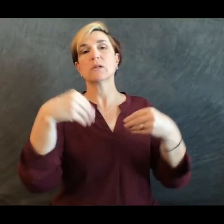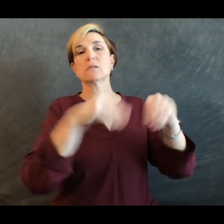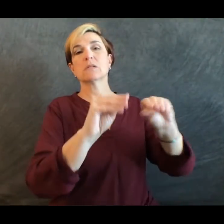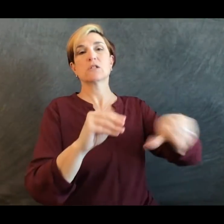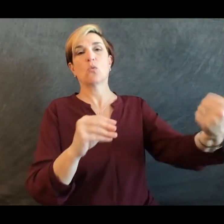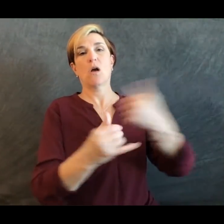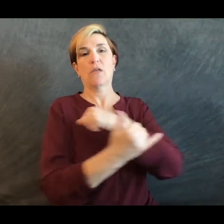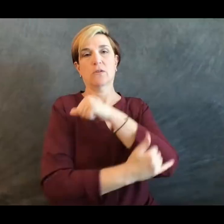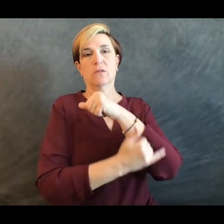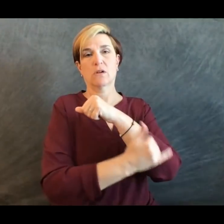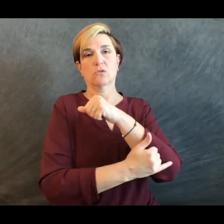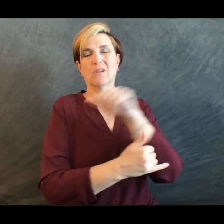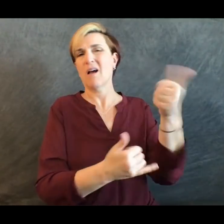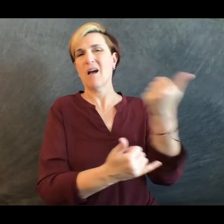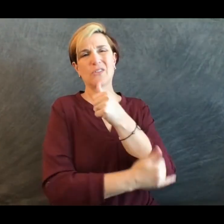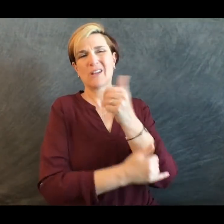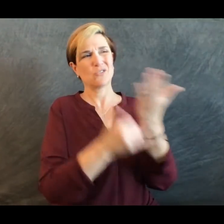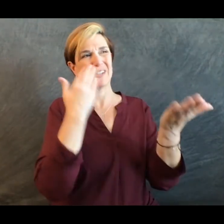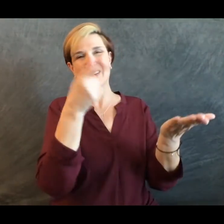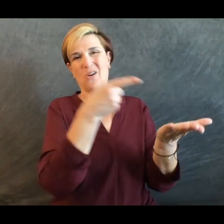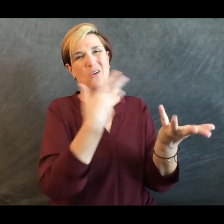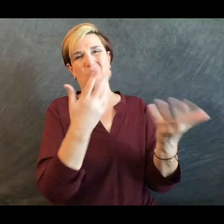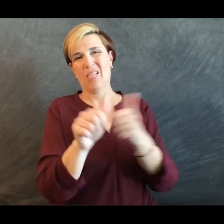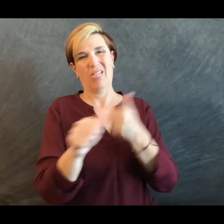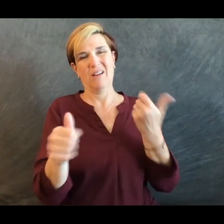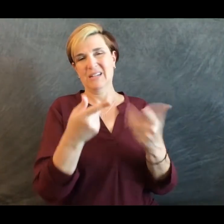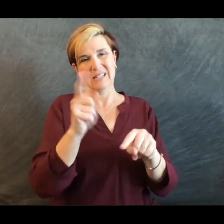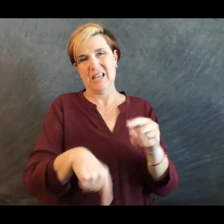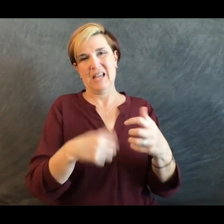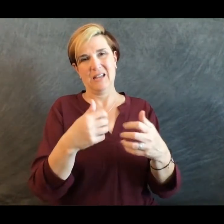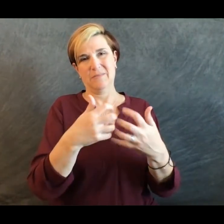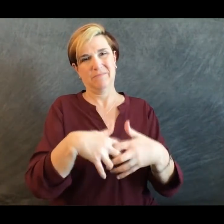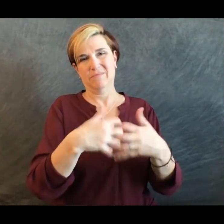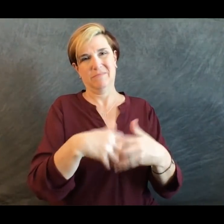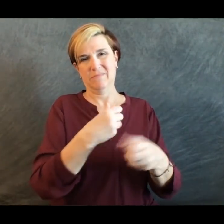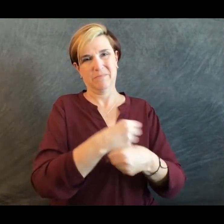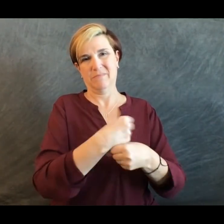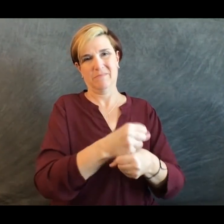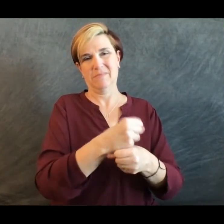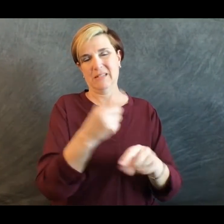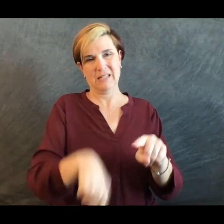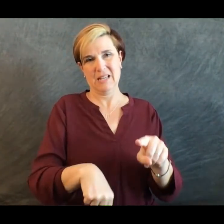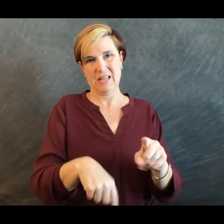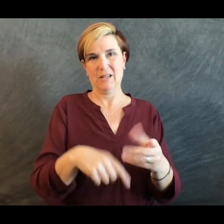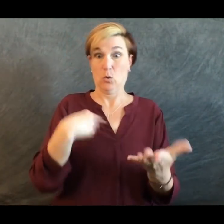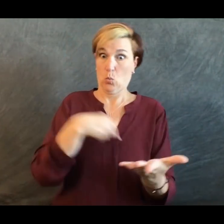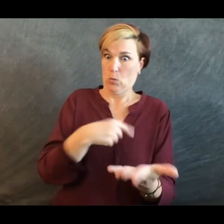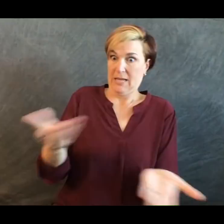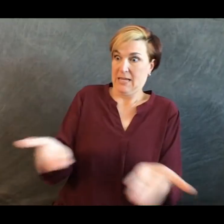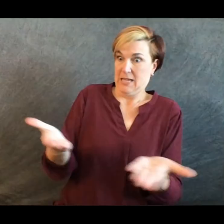are we have Ford and General Motors and many many companies are building